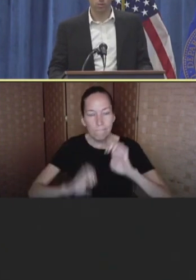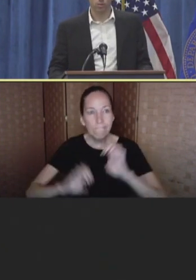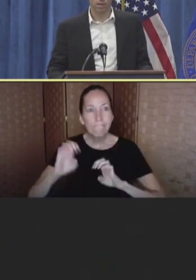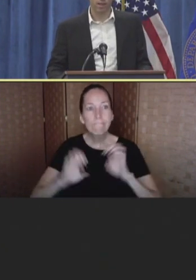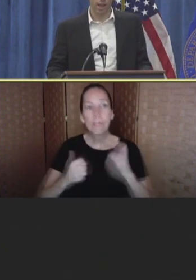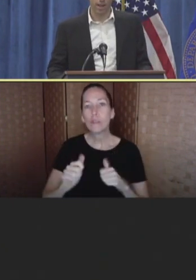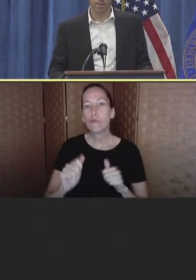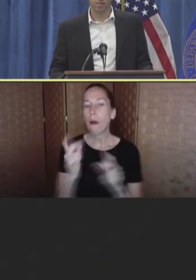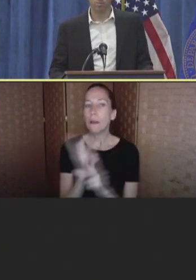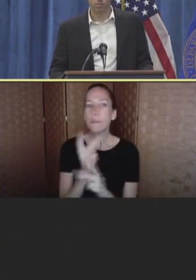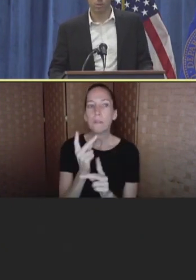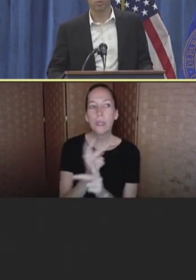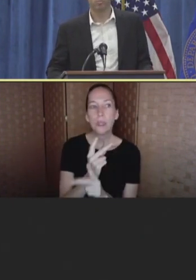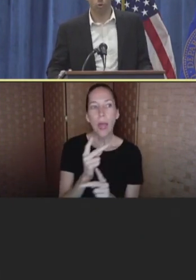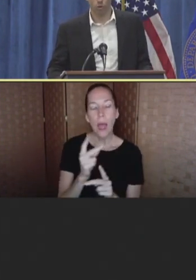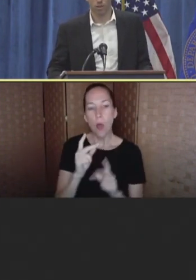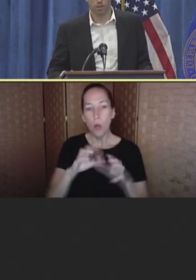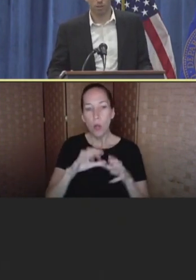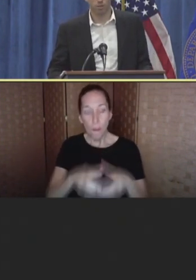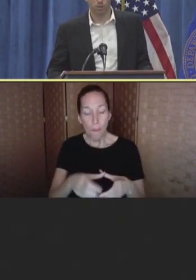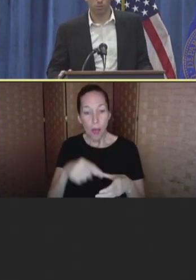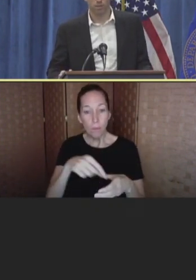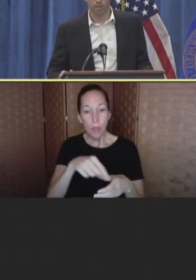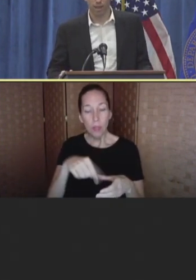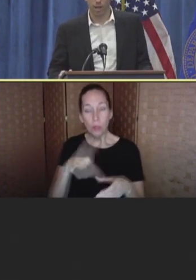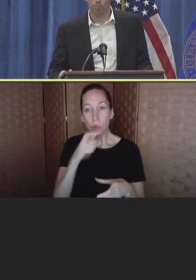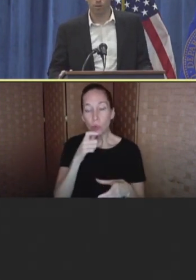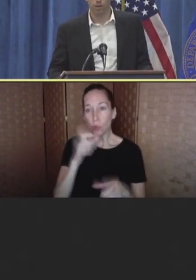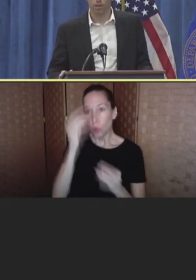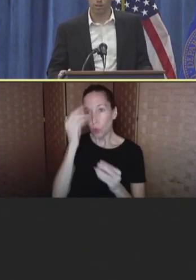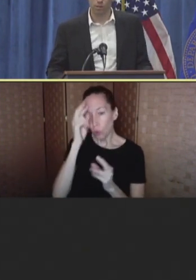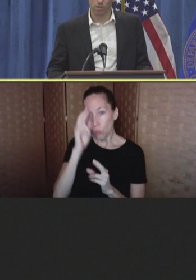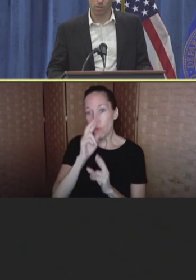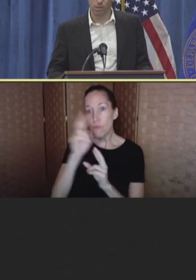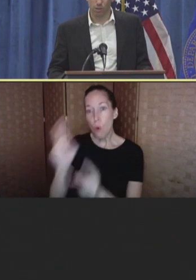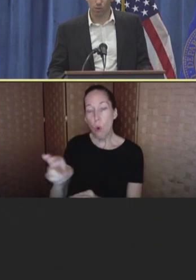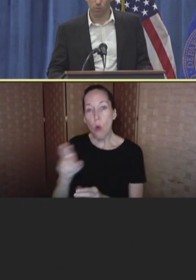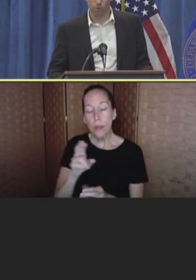that had the symptoms, or reported the symptoms using an app, and those that did not report